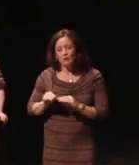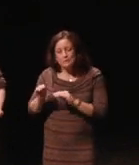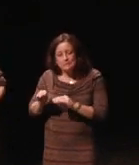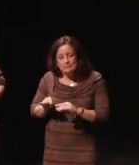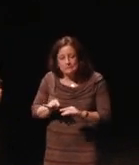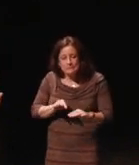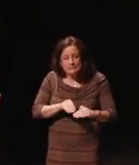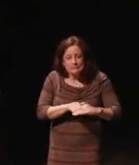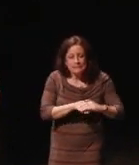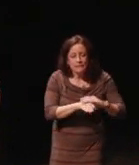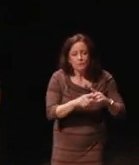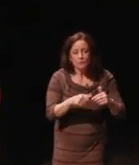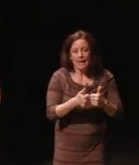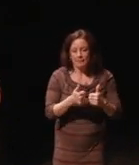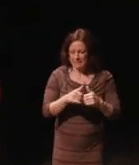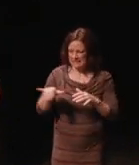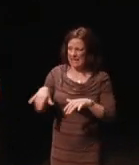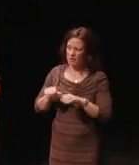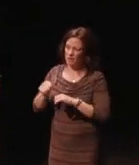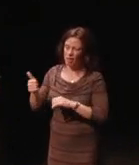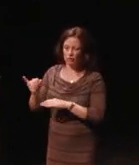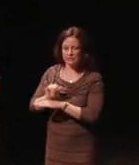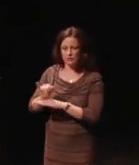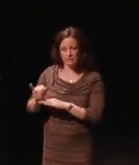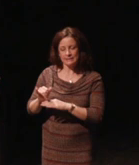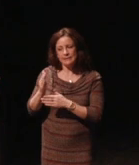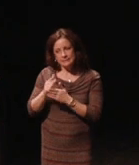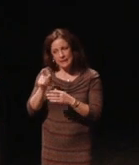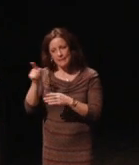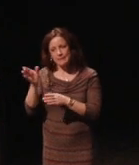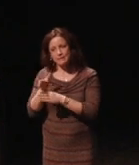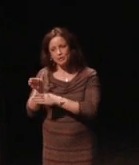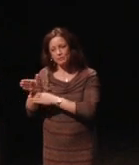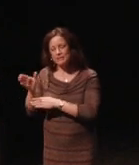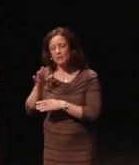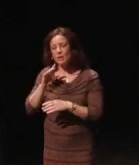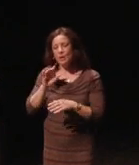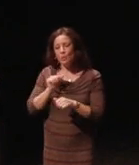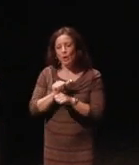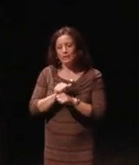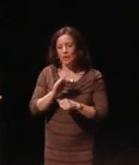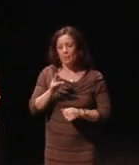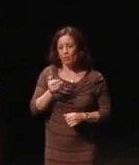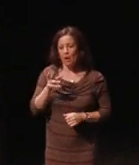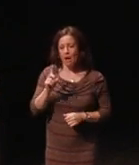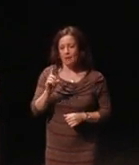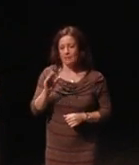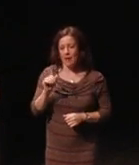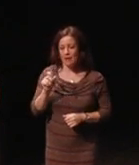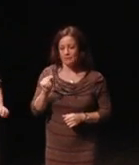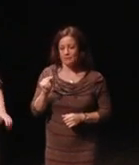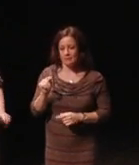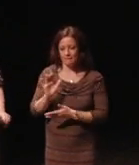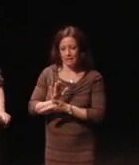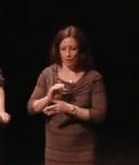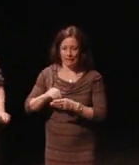It's something that is standard in other industries. In some industries, if you're working in broadcast media in the USA, it's actually required and